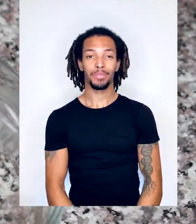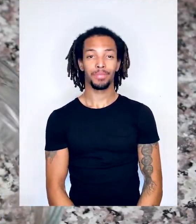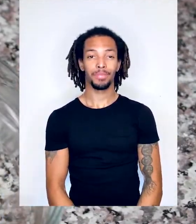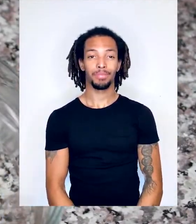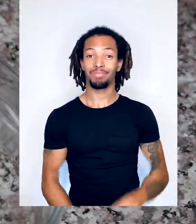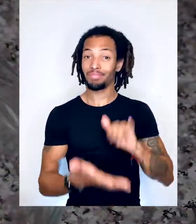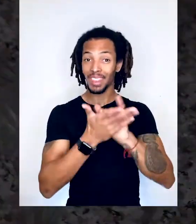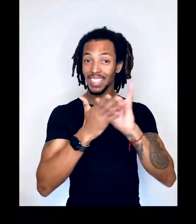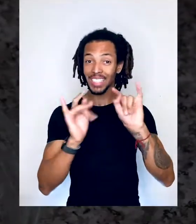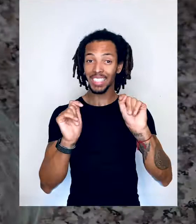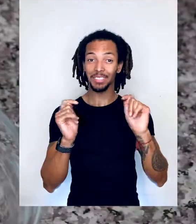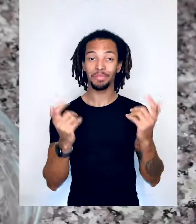That's it.